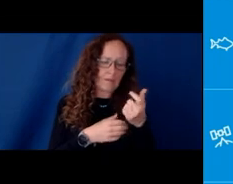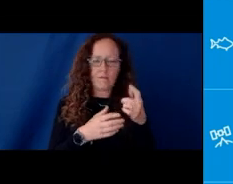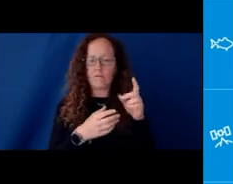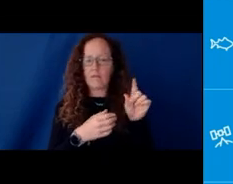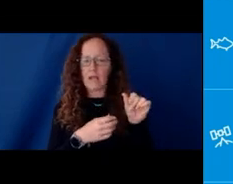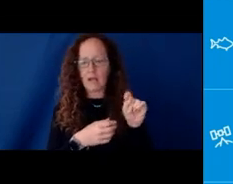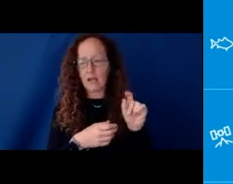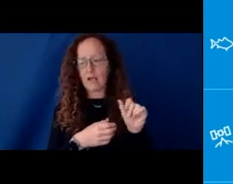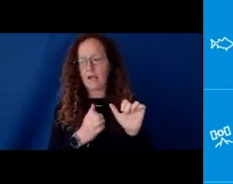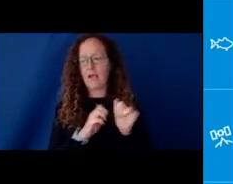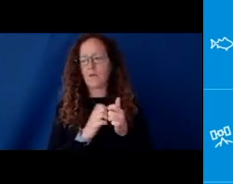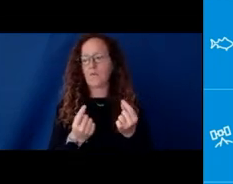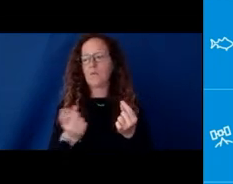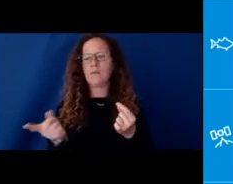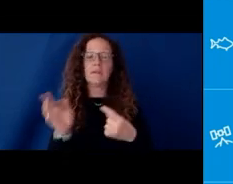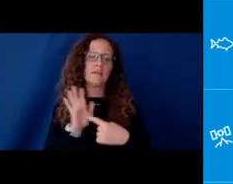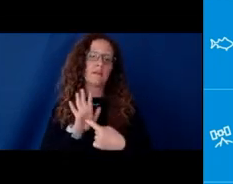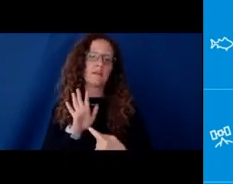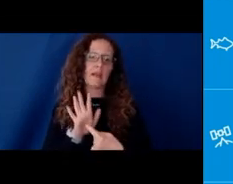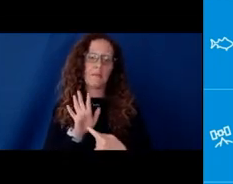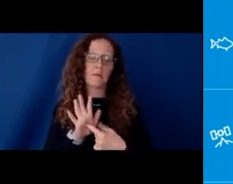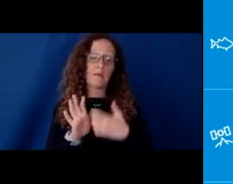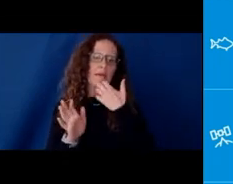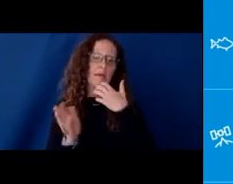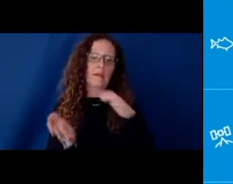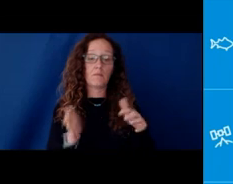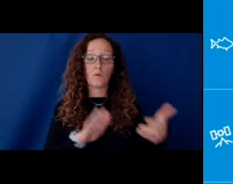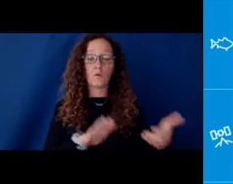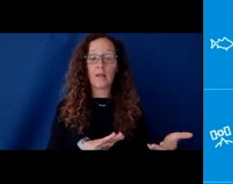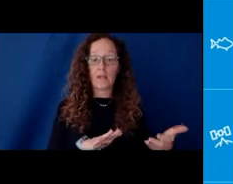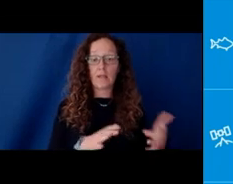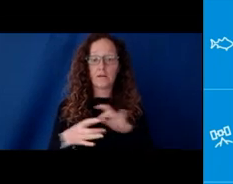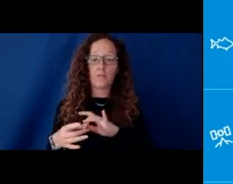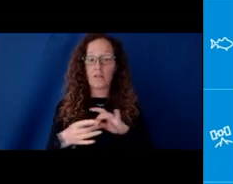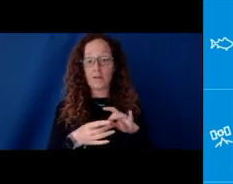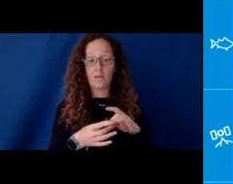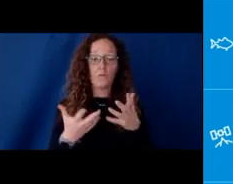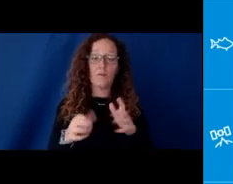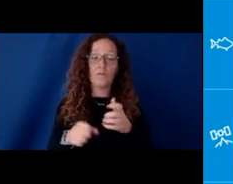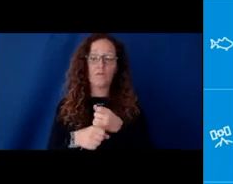relationship, and we did create a heat-mortality rate relationship for every county in the dataset.